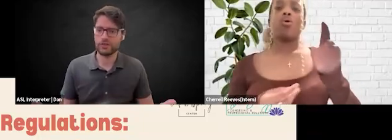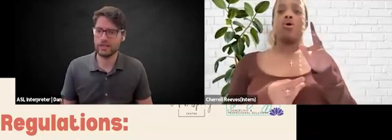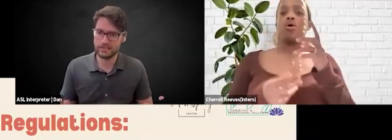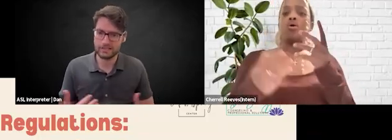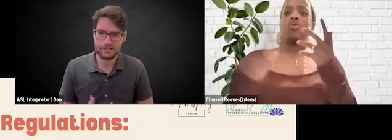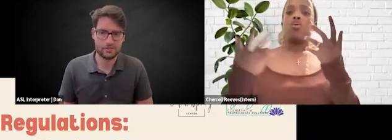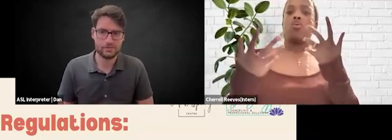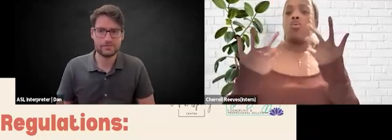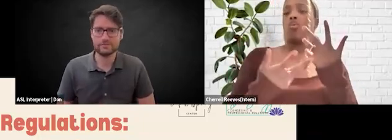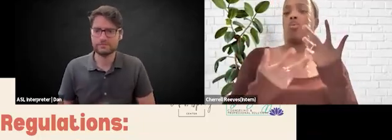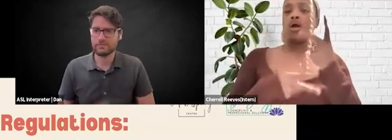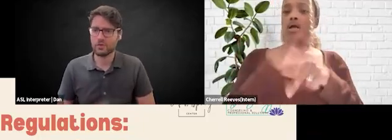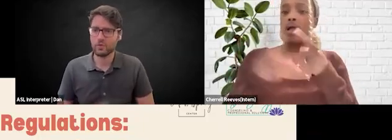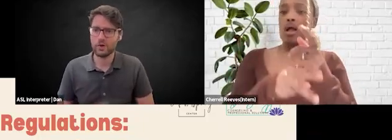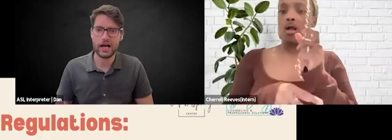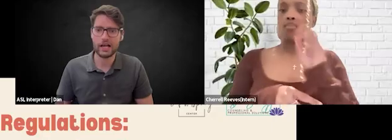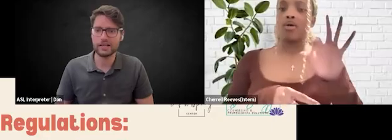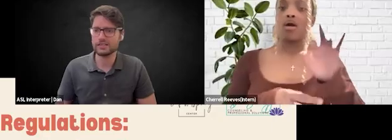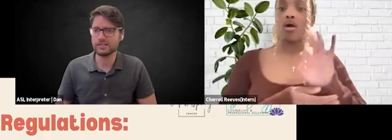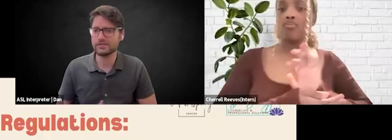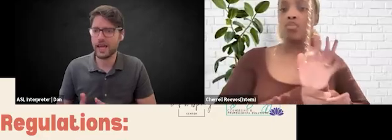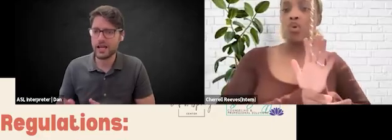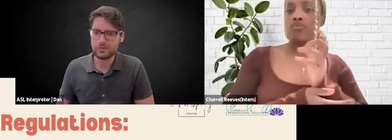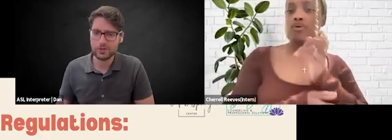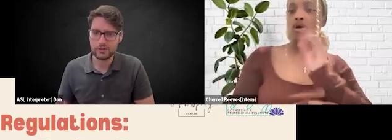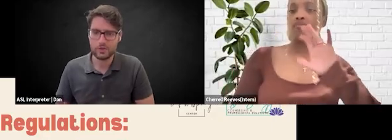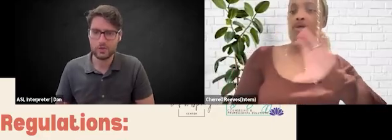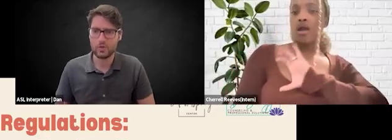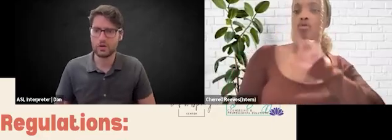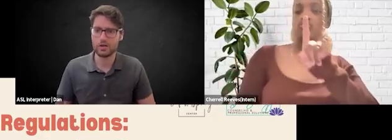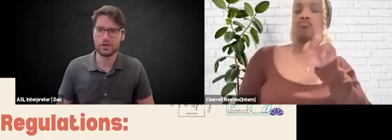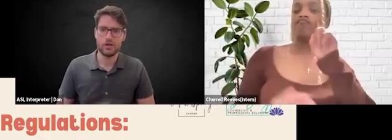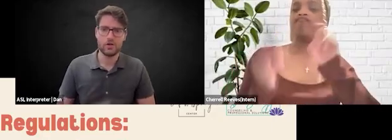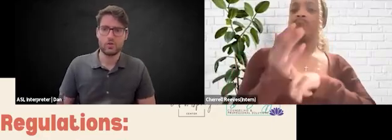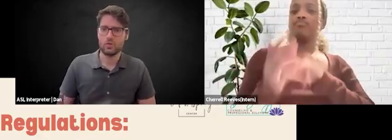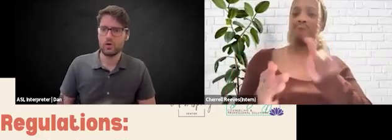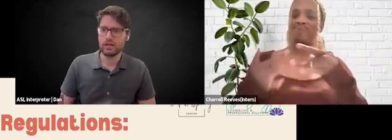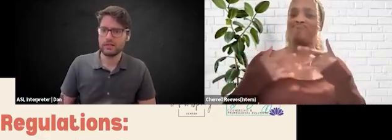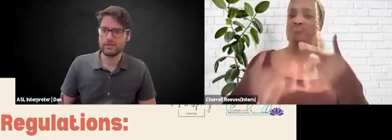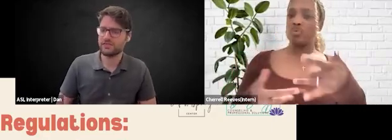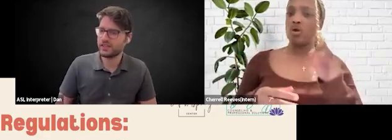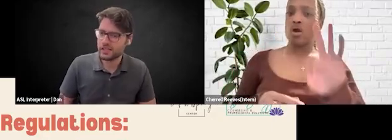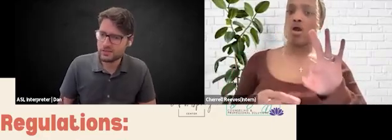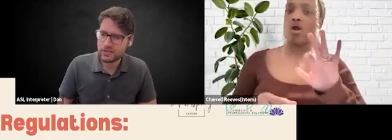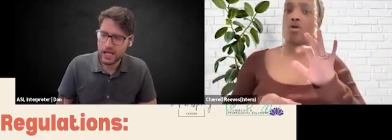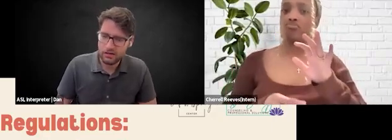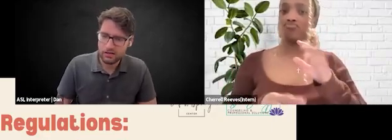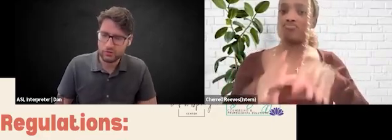So for this, what kind of animal or what film character--